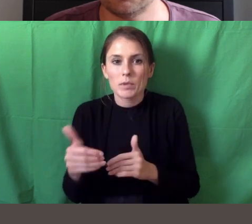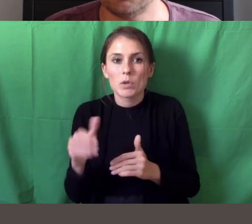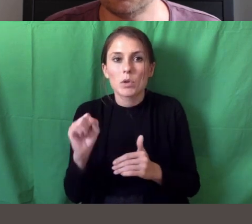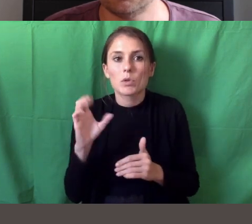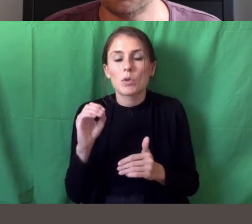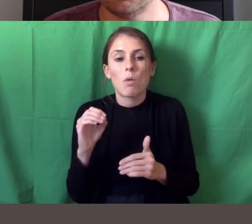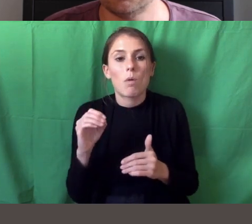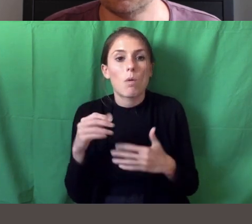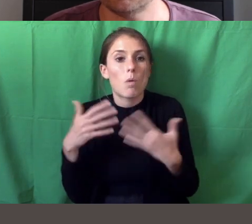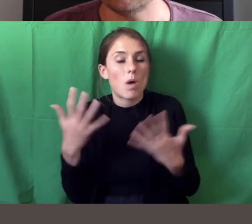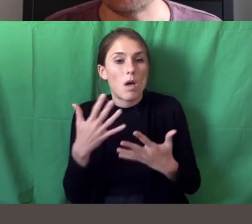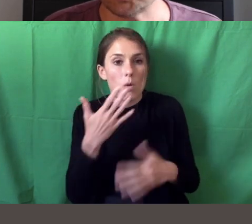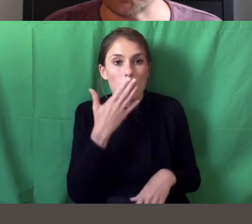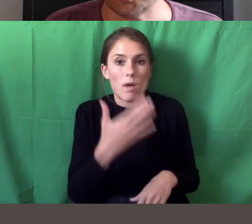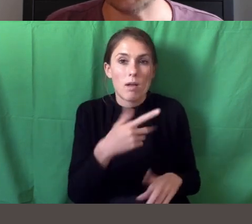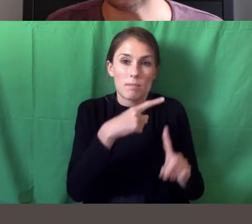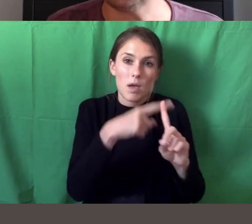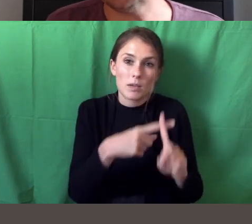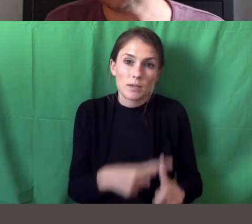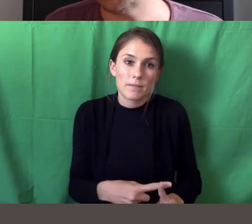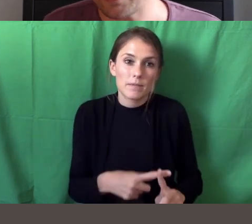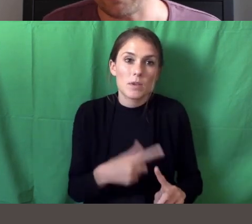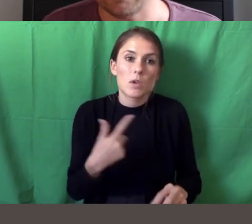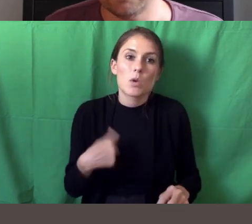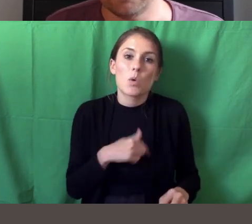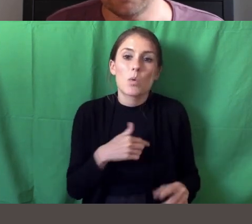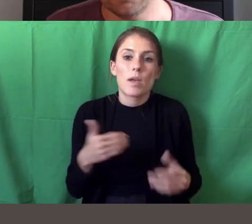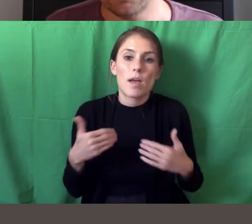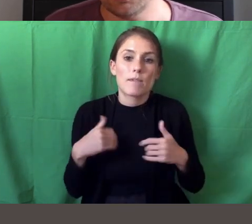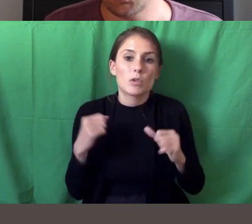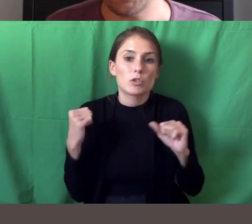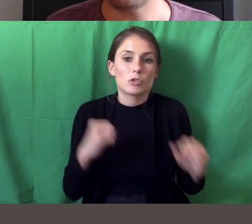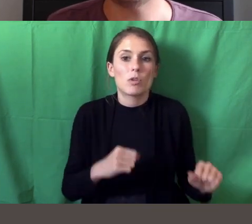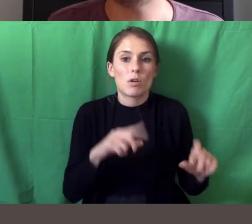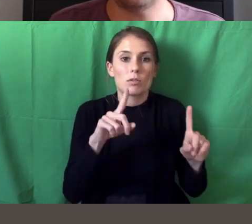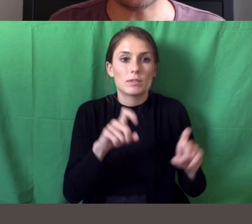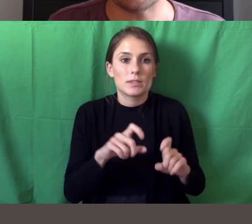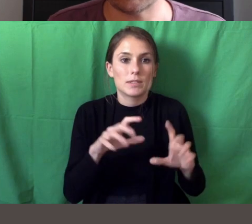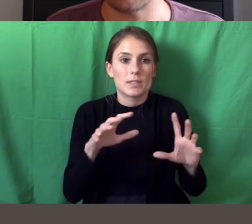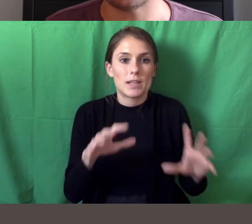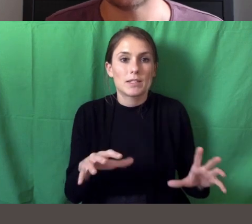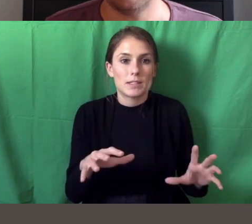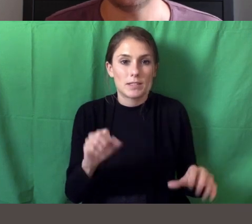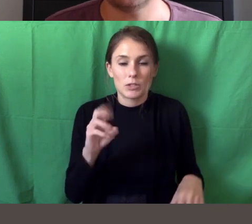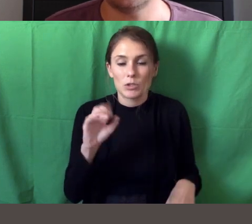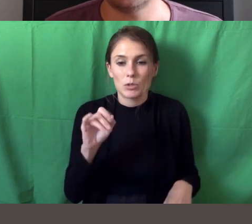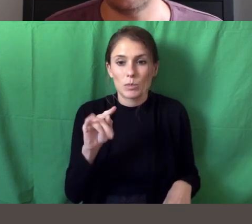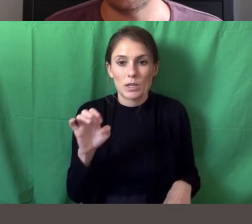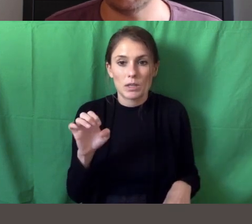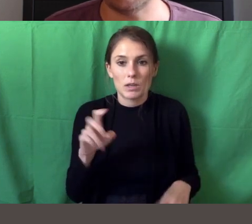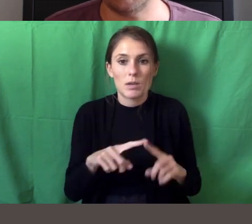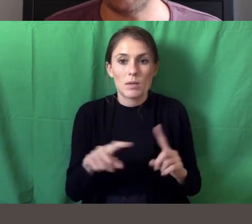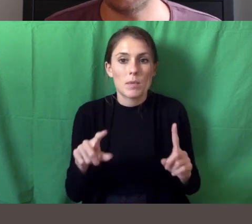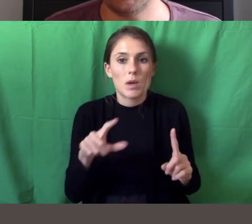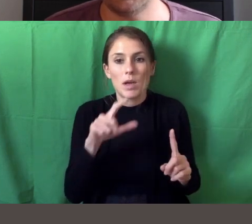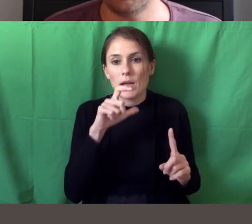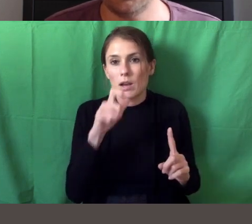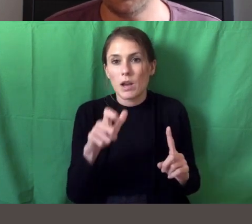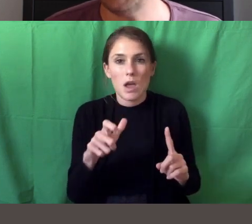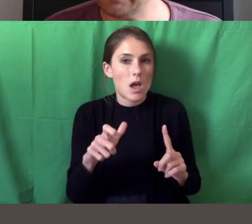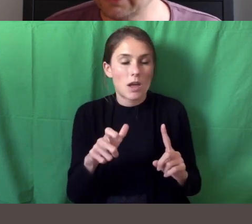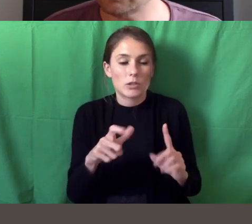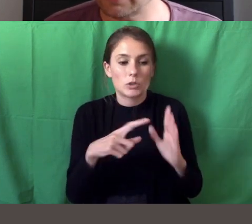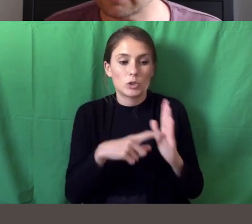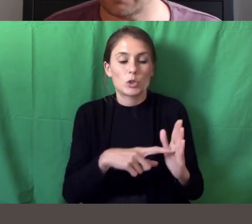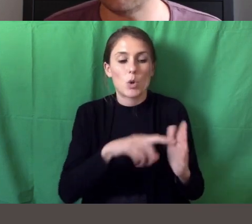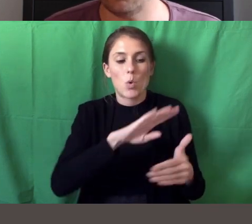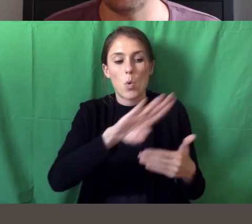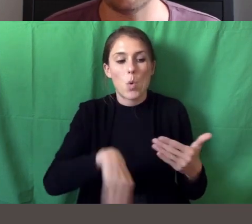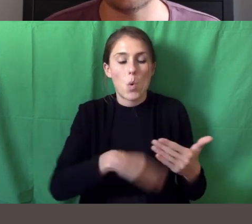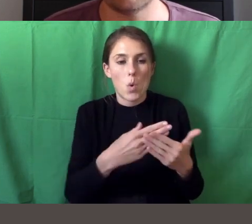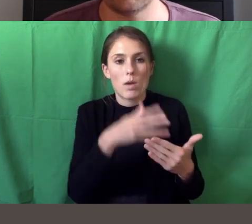and discussed how it went. So, what did go well? We have a very strong test, automated test suite.